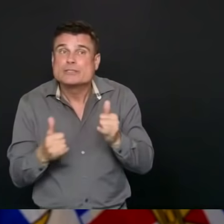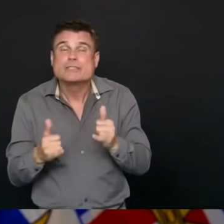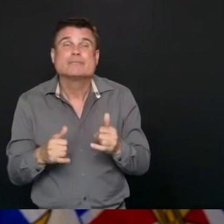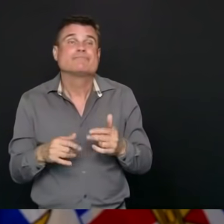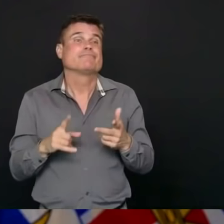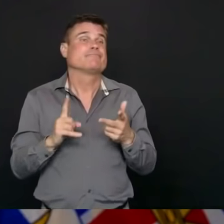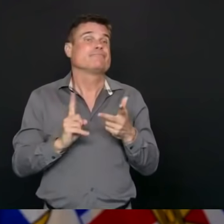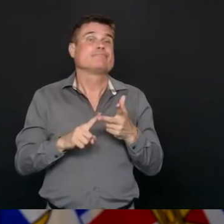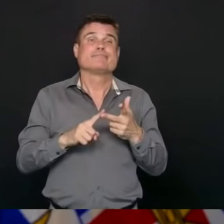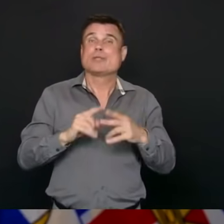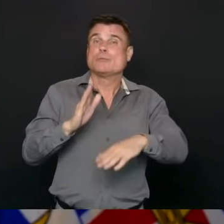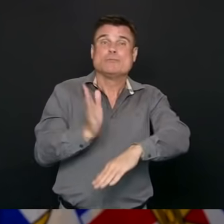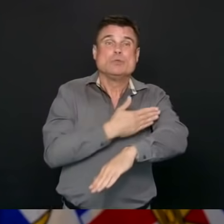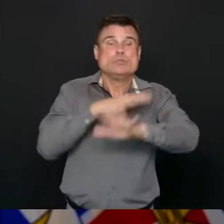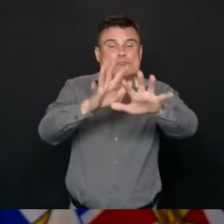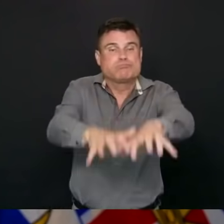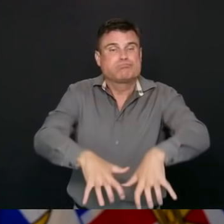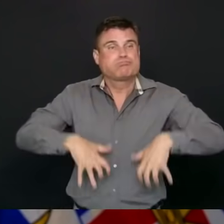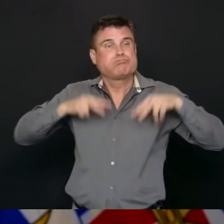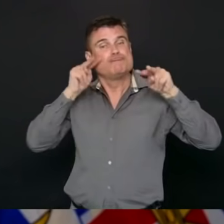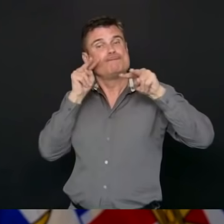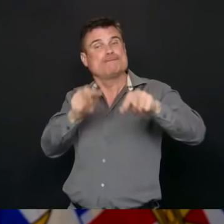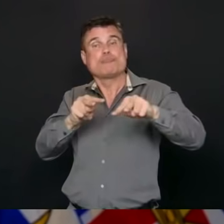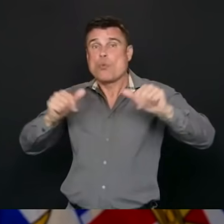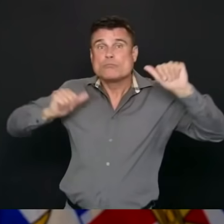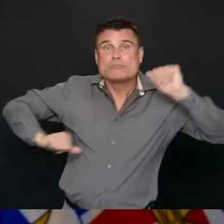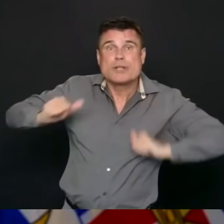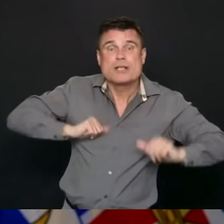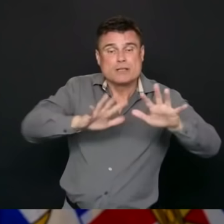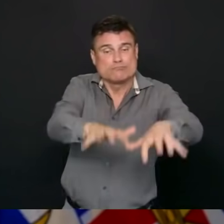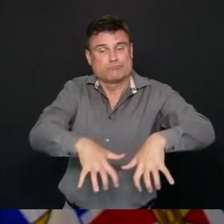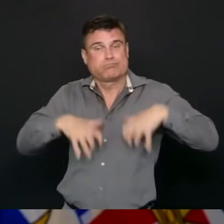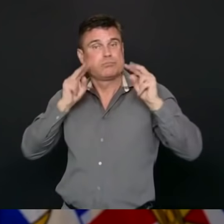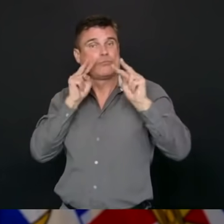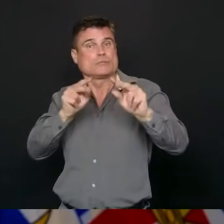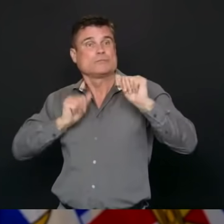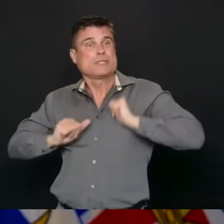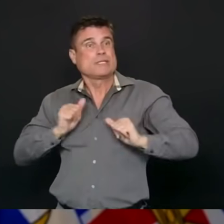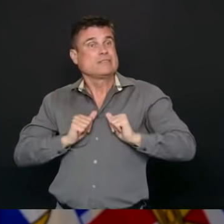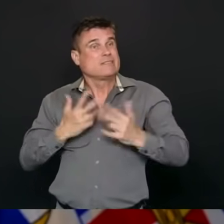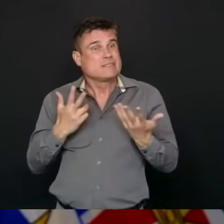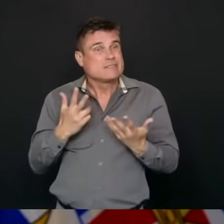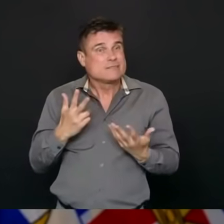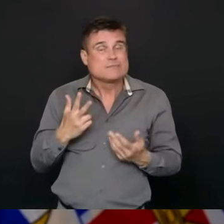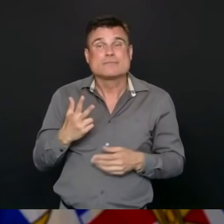And those types of environments, South Korea has a number of outbreaks related to